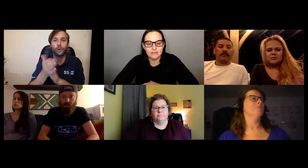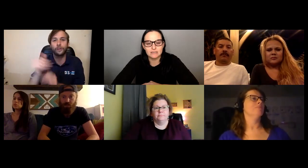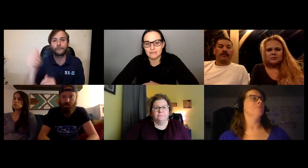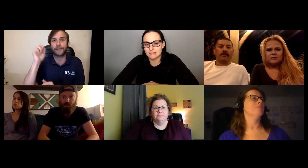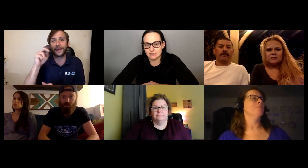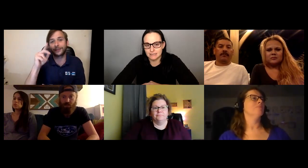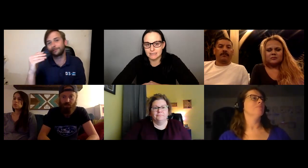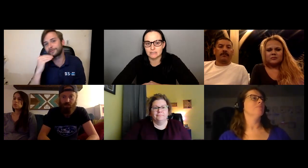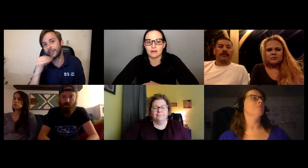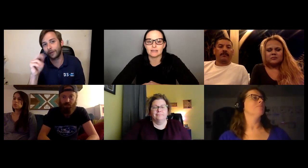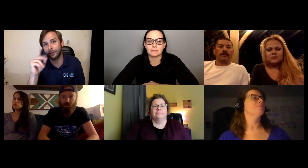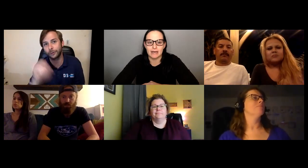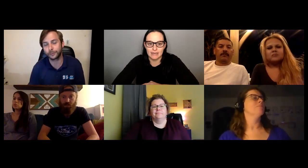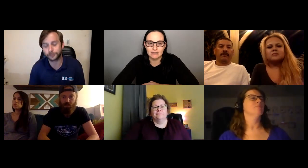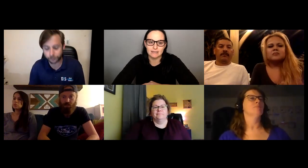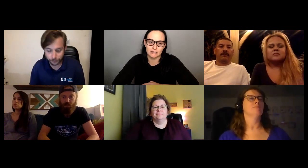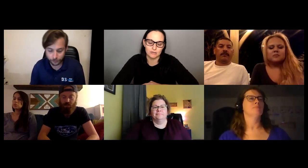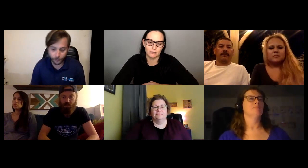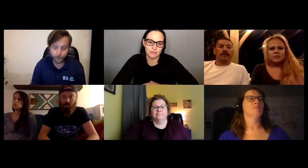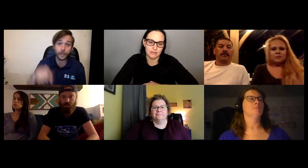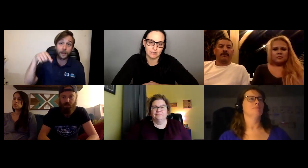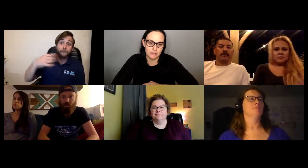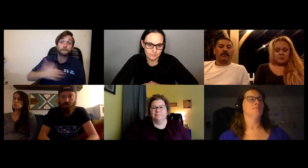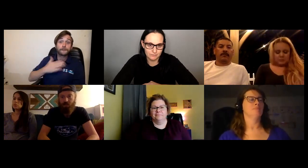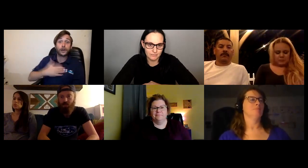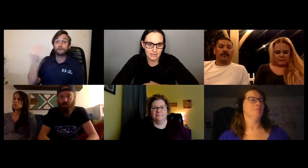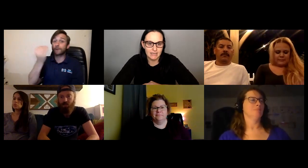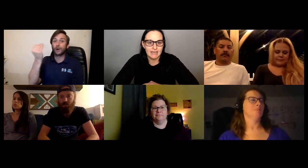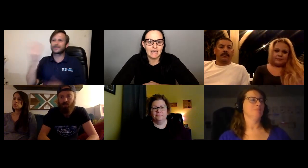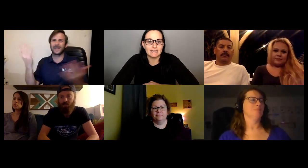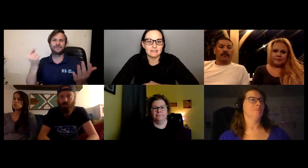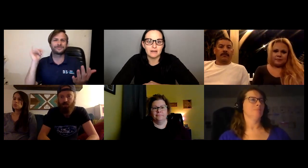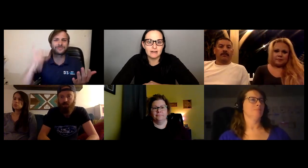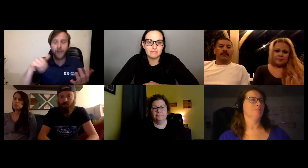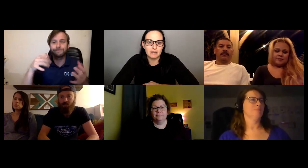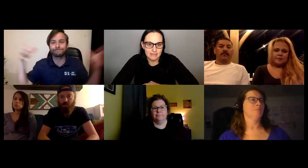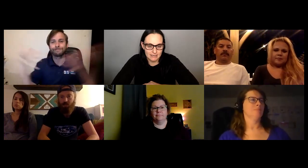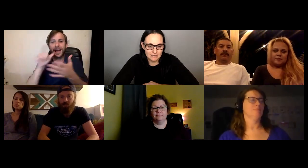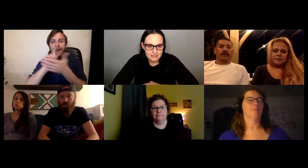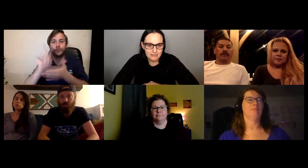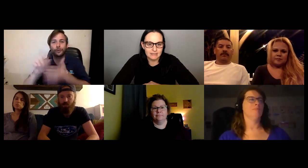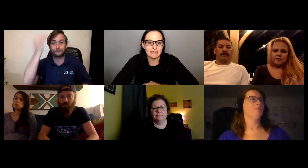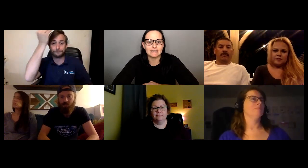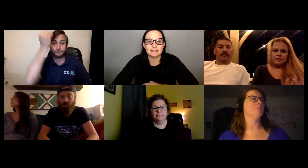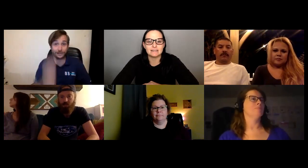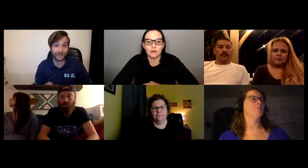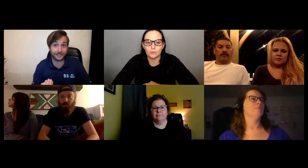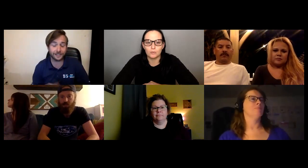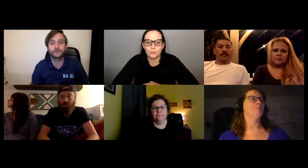is my assistant he's running the back end thank you so much ando